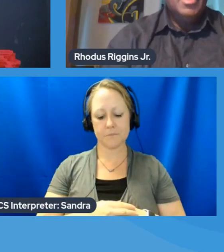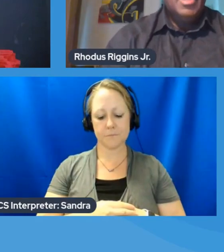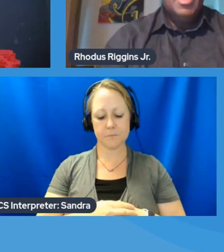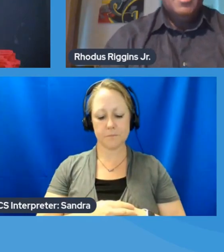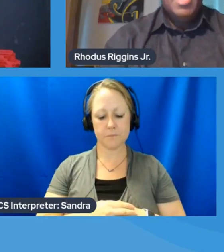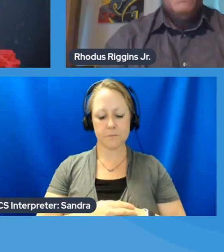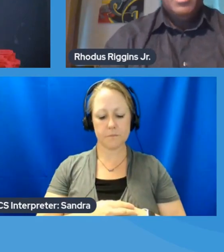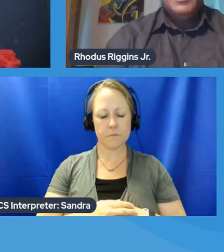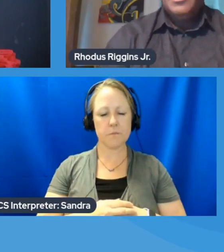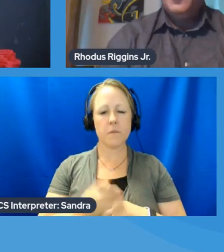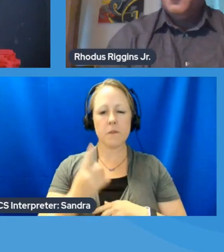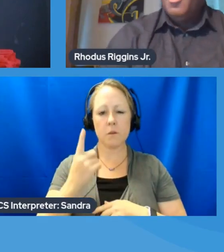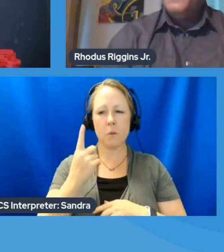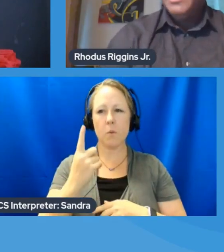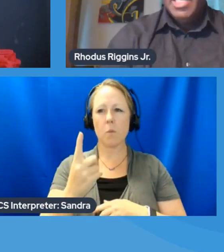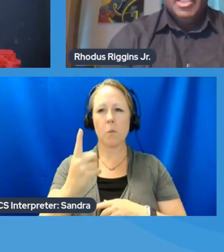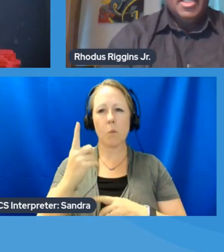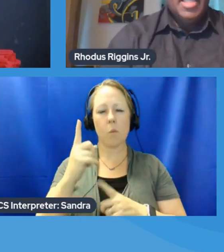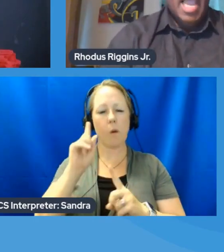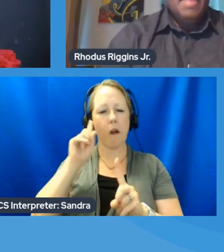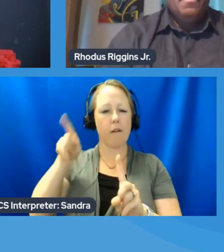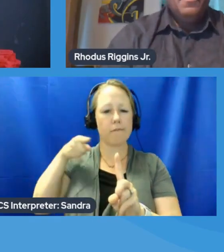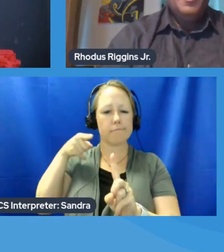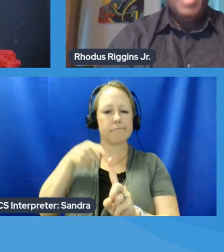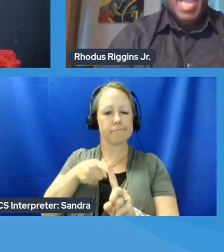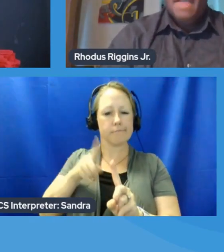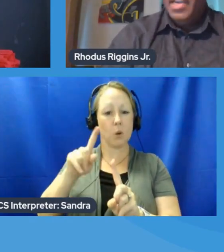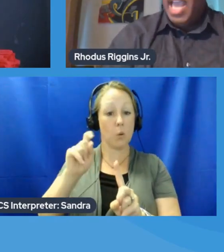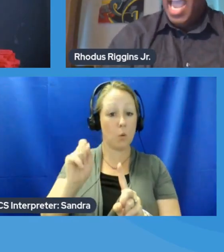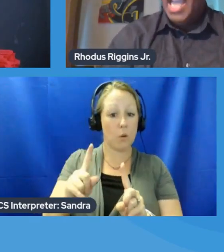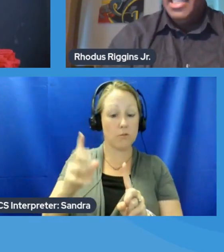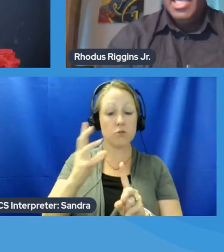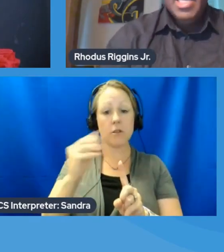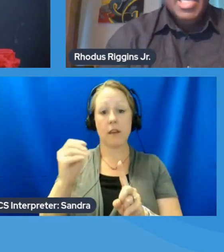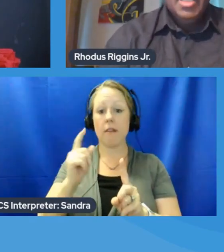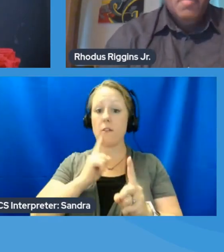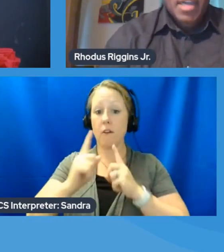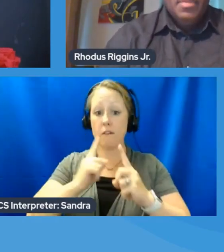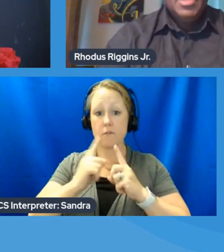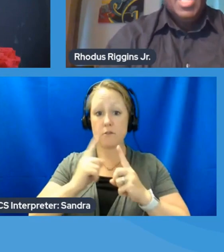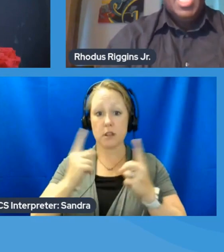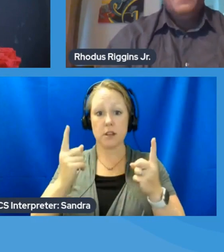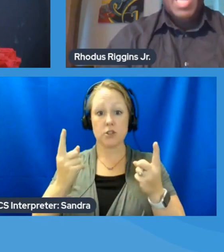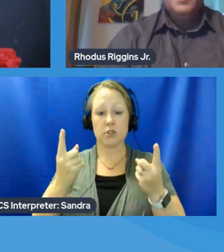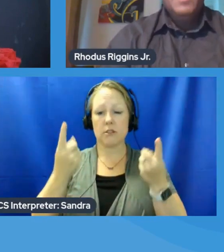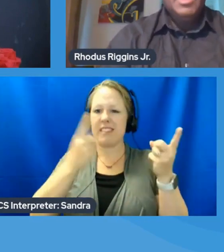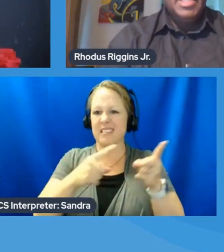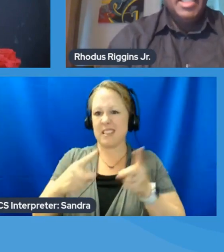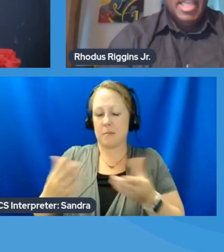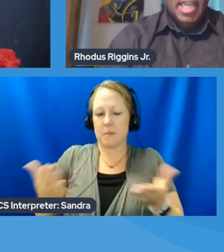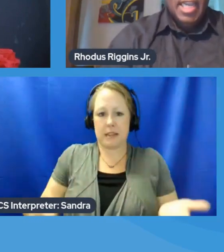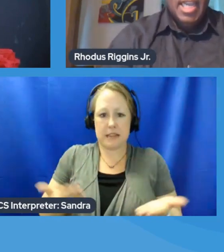and one of the central conversation that we're having at EQuIPD, at UNCG